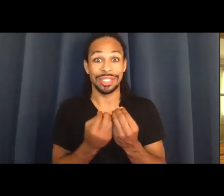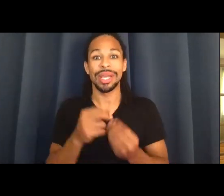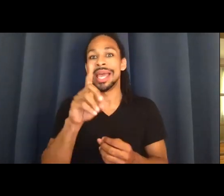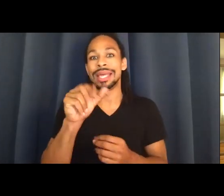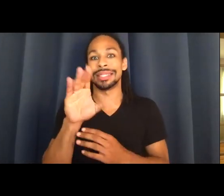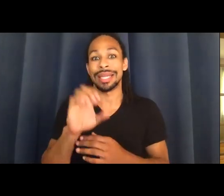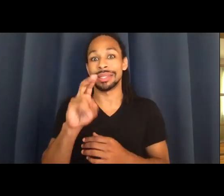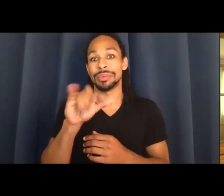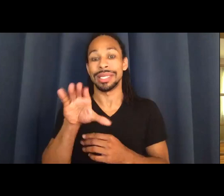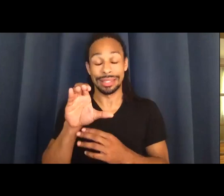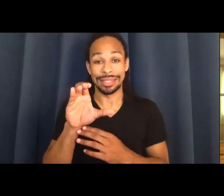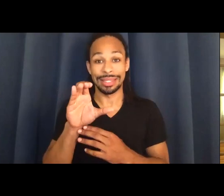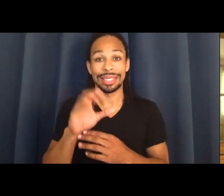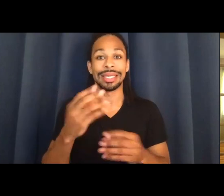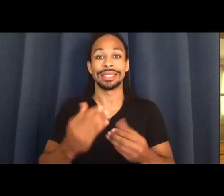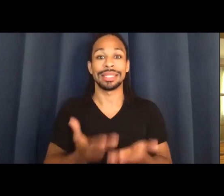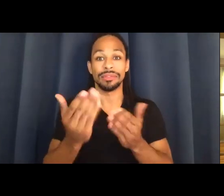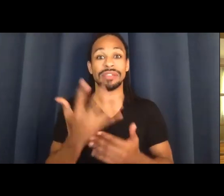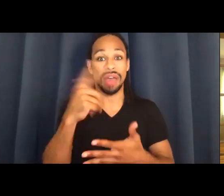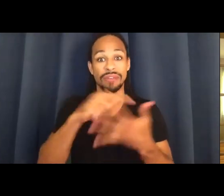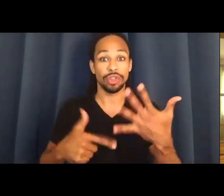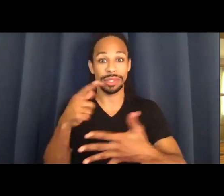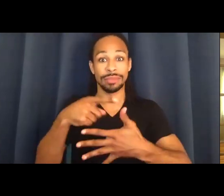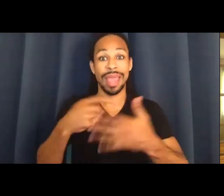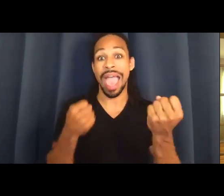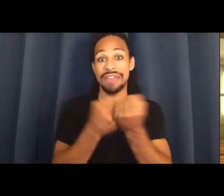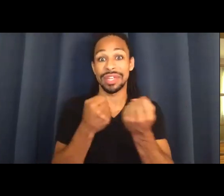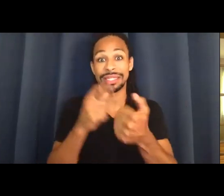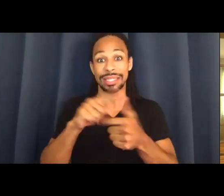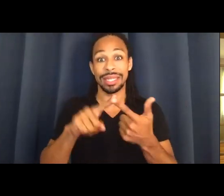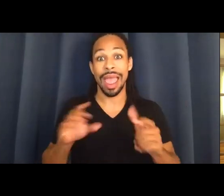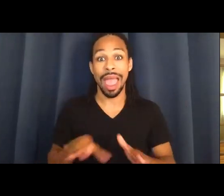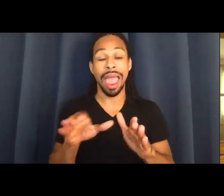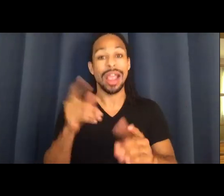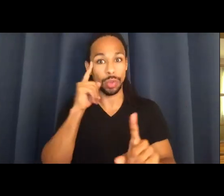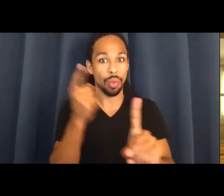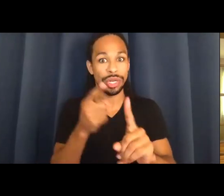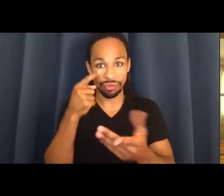five core service for the field, advocacy, action oriented research, leadership training